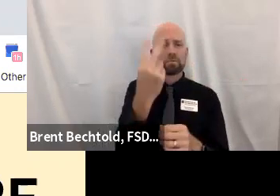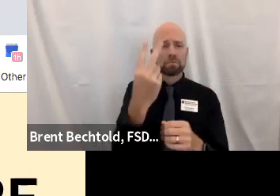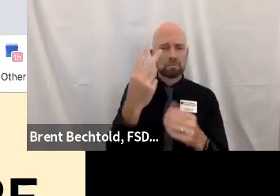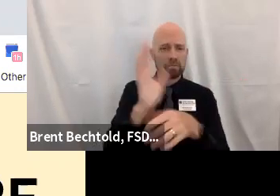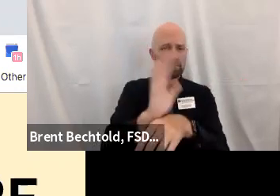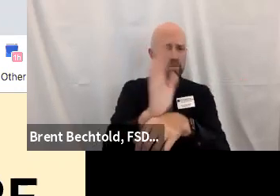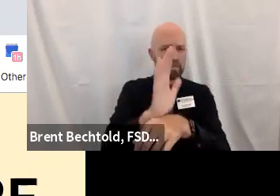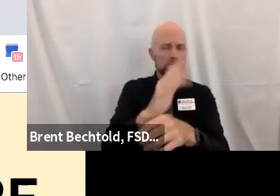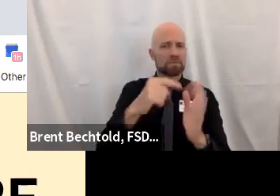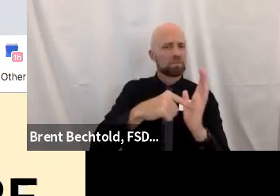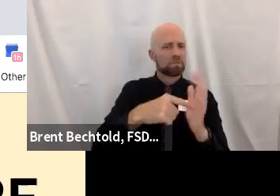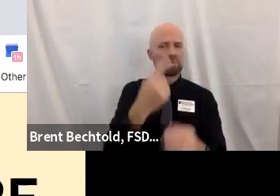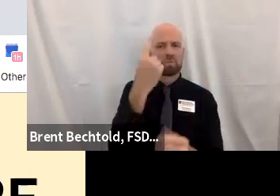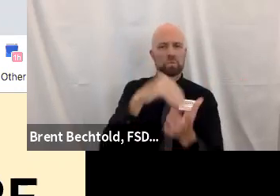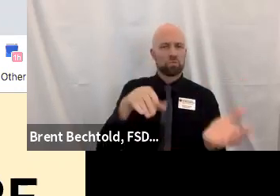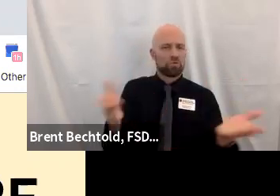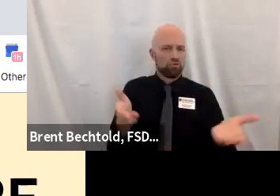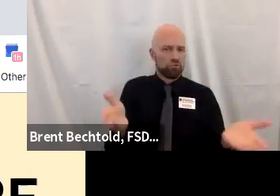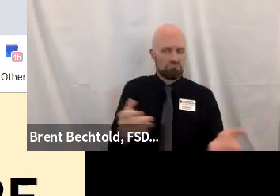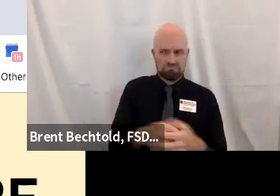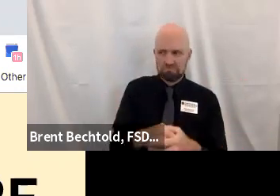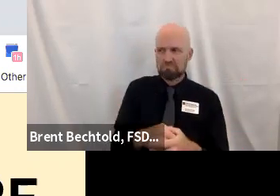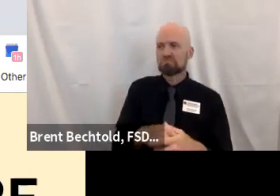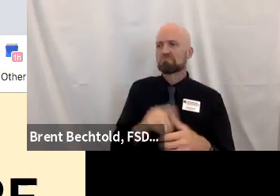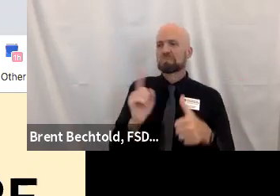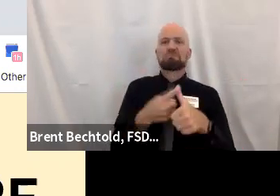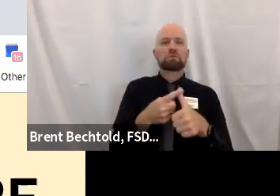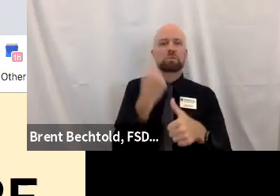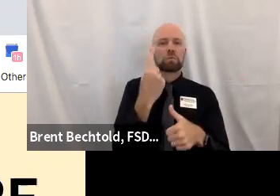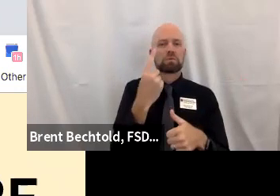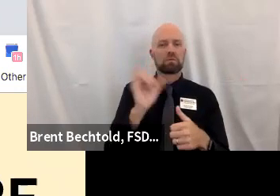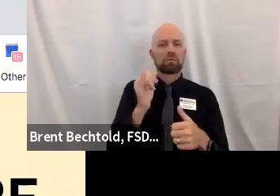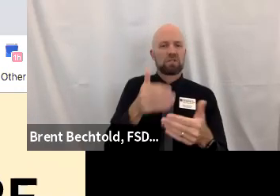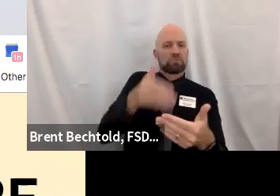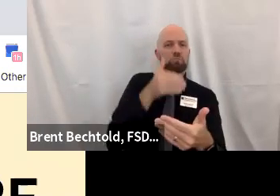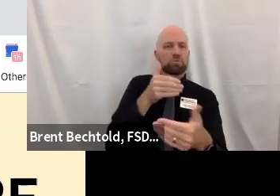for signed fluency. We have two videos I'd like to show you of a student here.